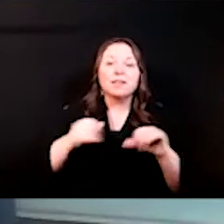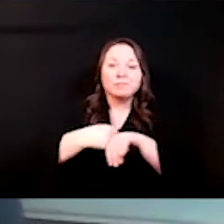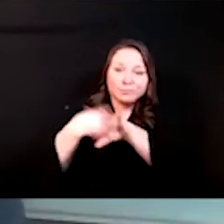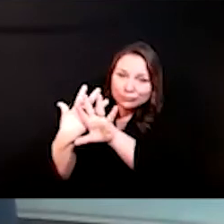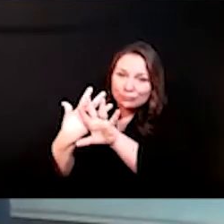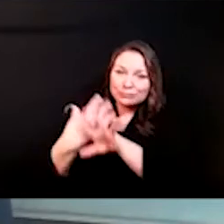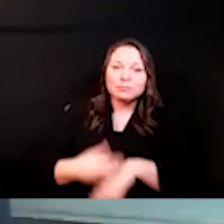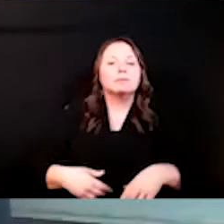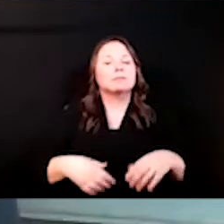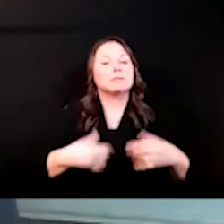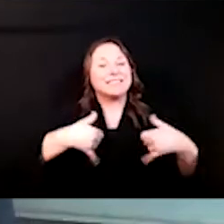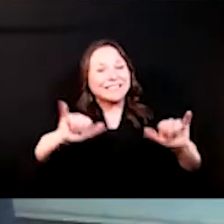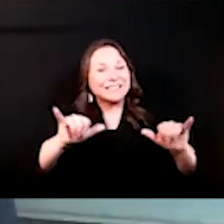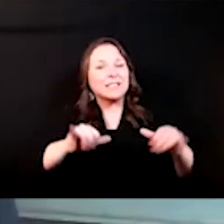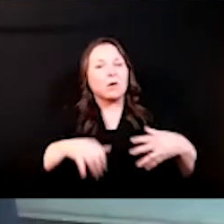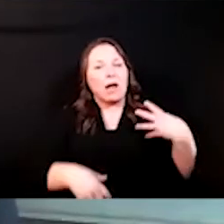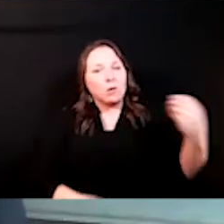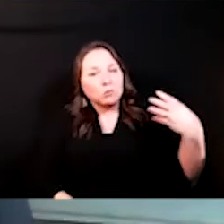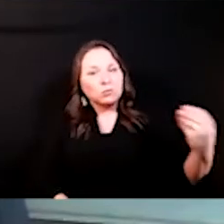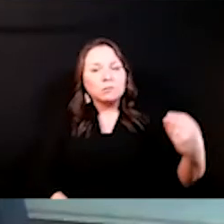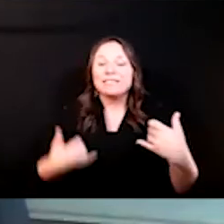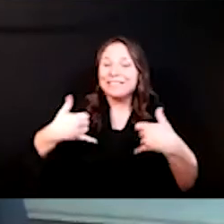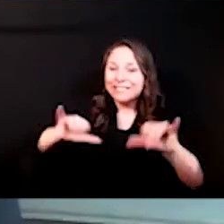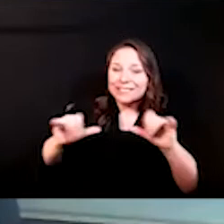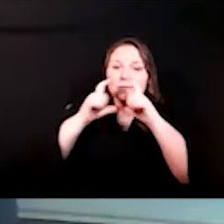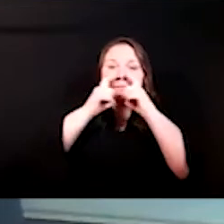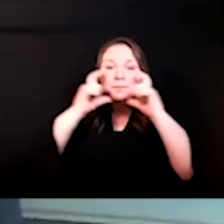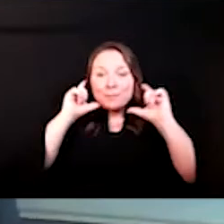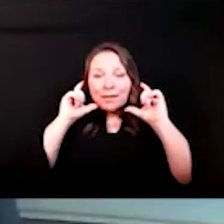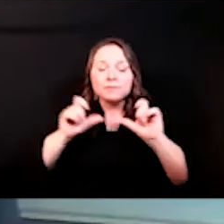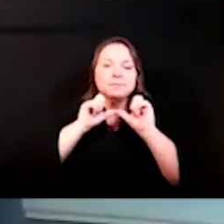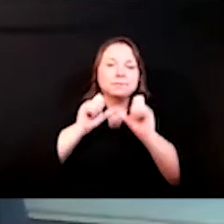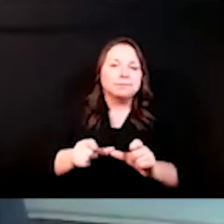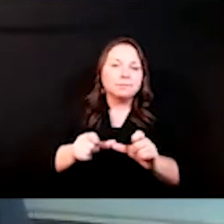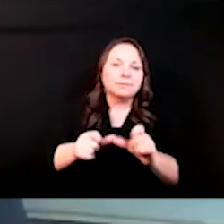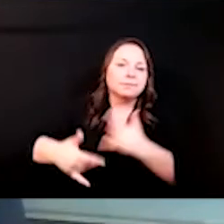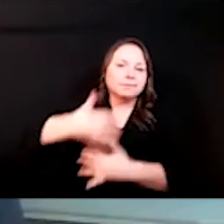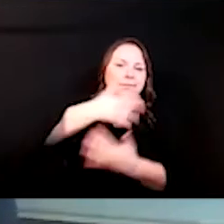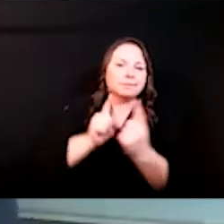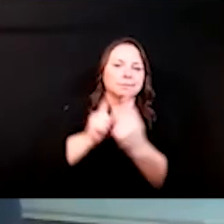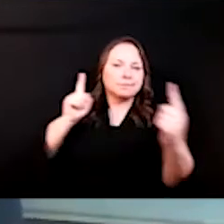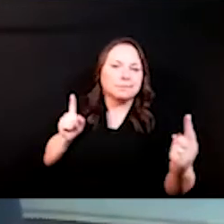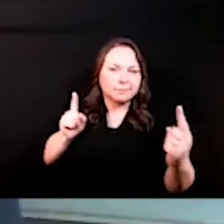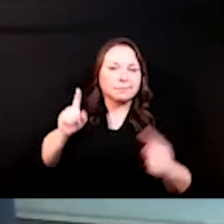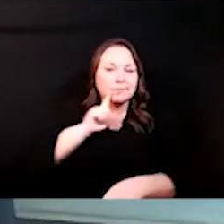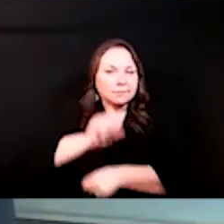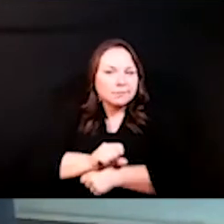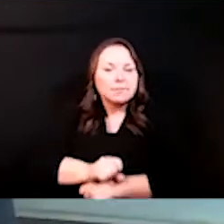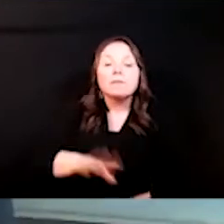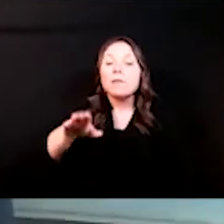COMMUNITY. THE SAFEST APPROACH TO MEET VIRTUALLY, MEET OUTDOORS, WEAR A MASK AND CONTINUE PRACTICING SOCIAL DISTANCING AND THEN, OF COURSE , IF YOU HAVE ACCESS TO THE